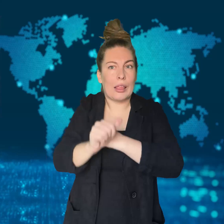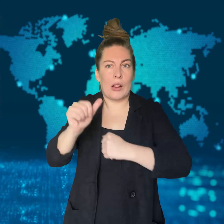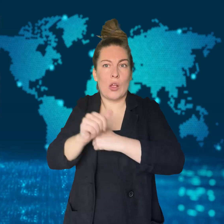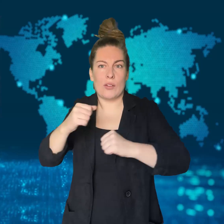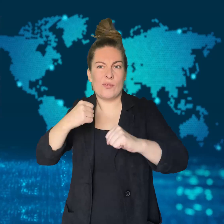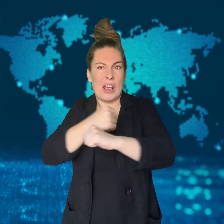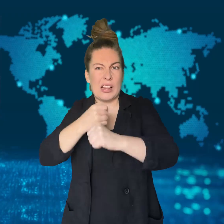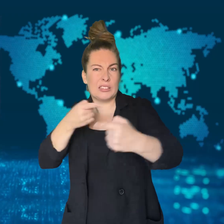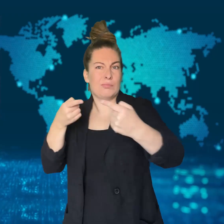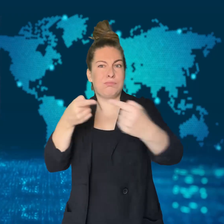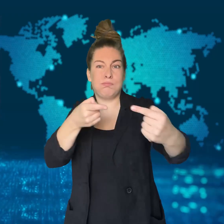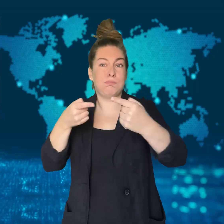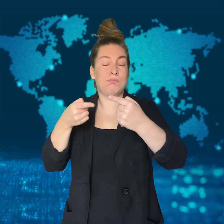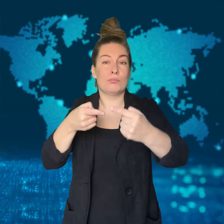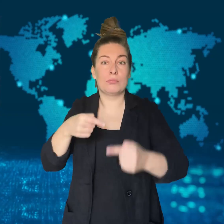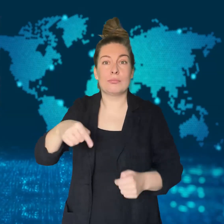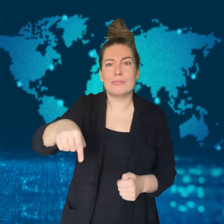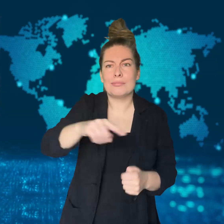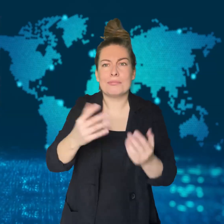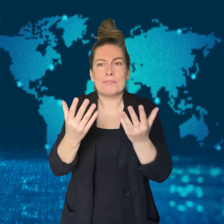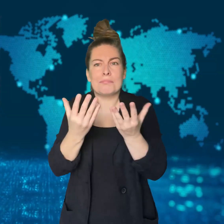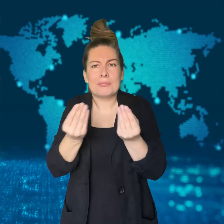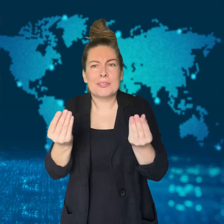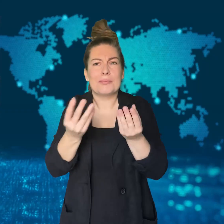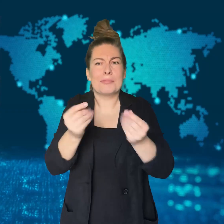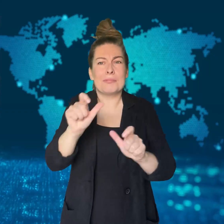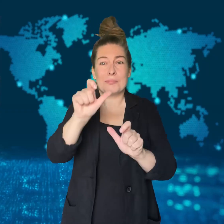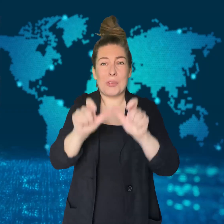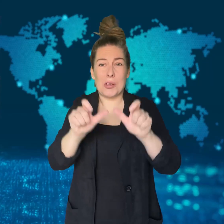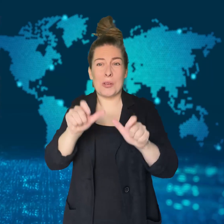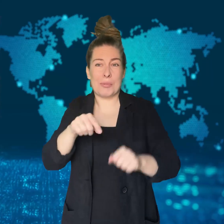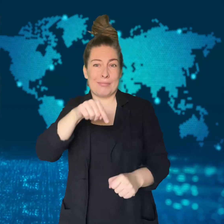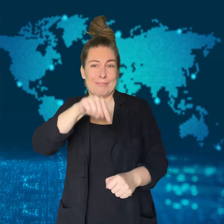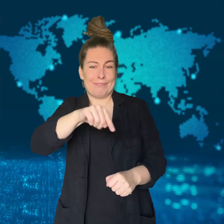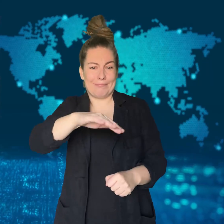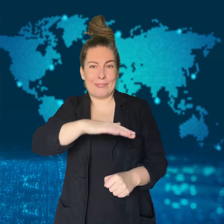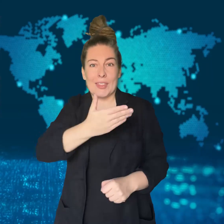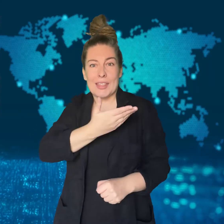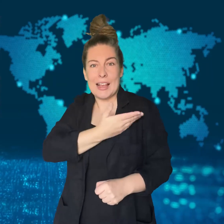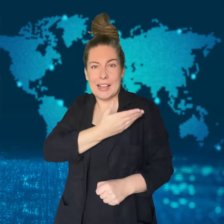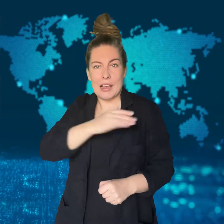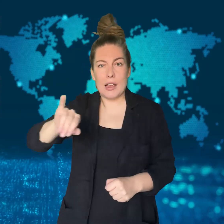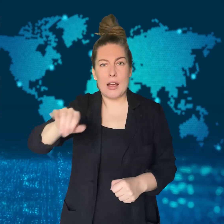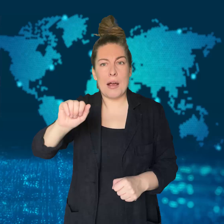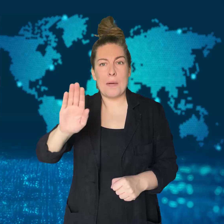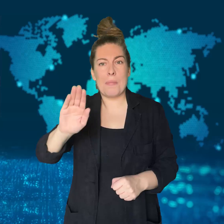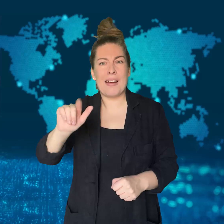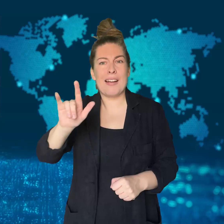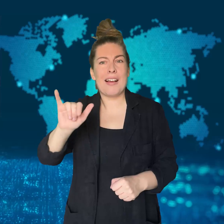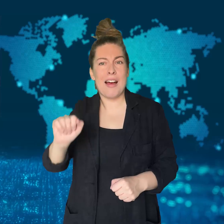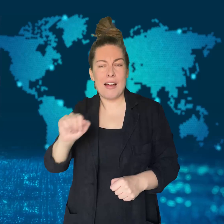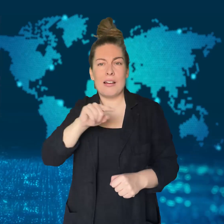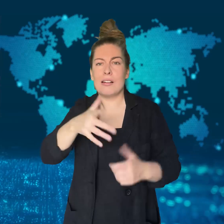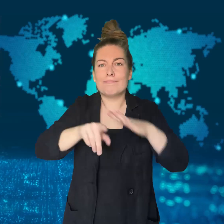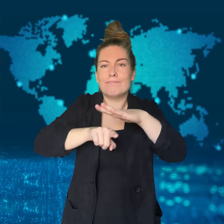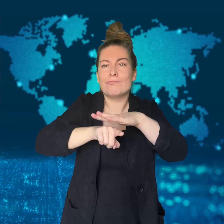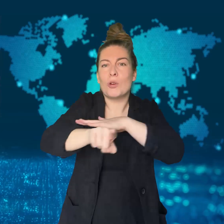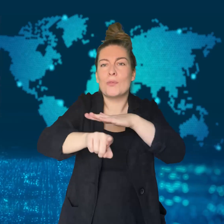Thousands of people became trapped